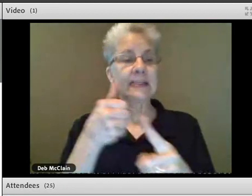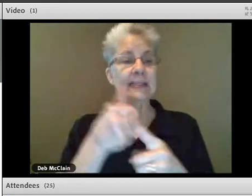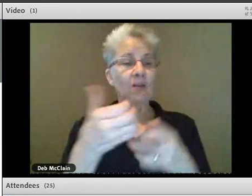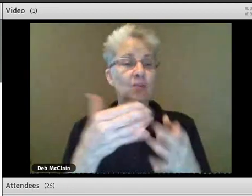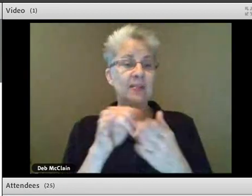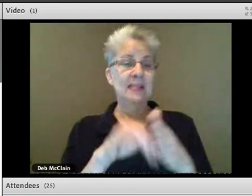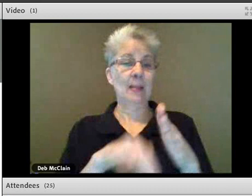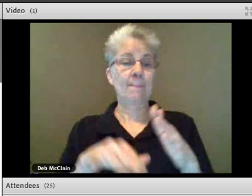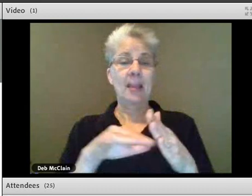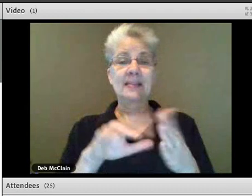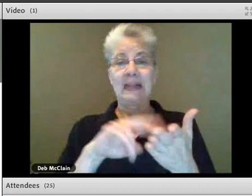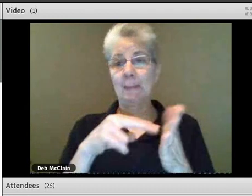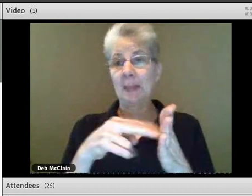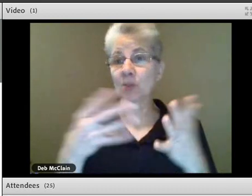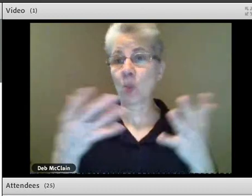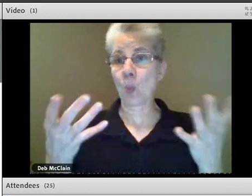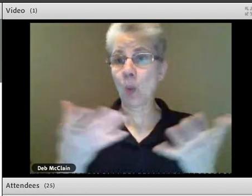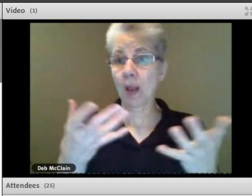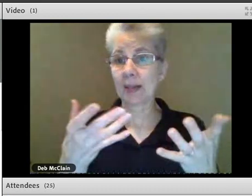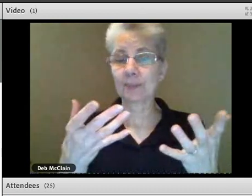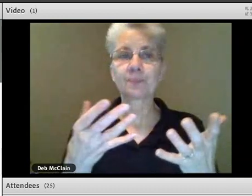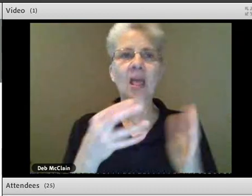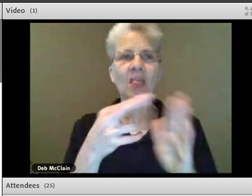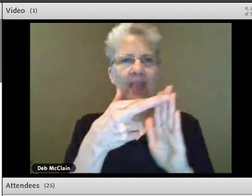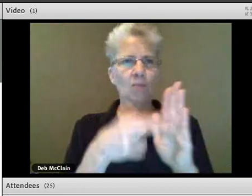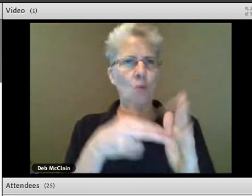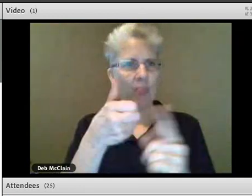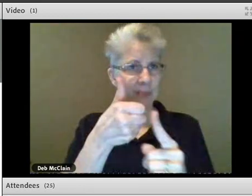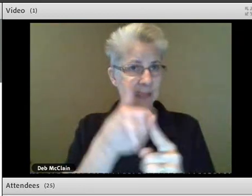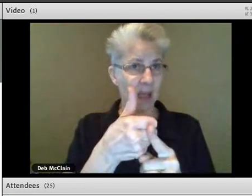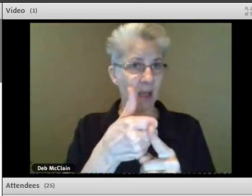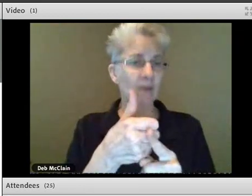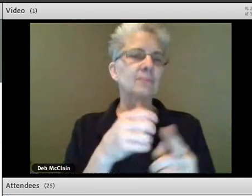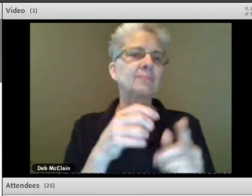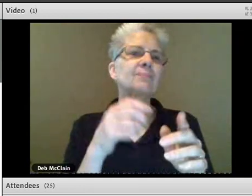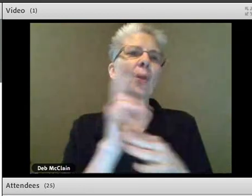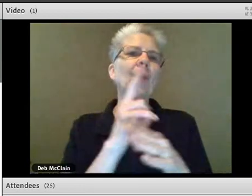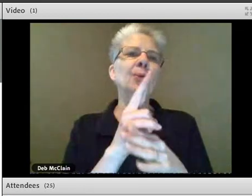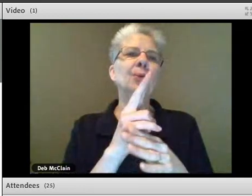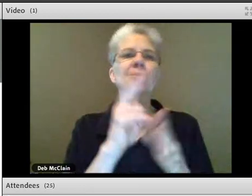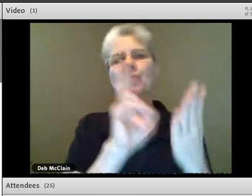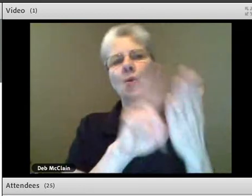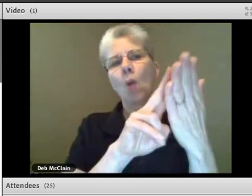and that's essentially letting people enroll on their own, so users get enrolled.